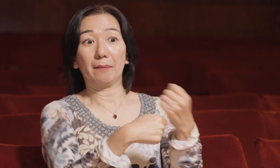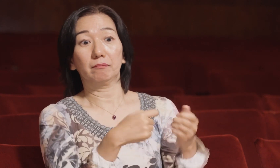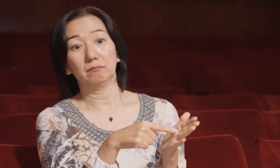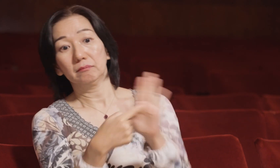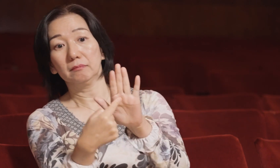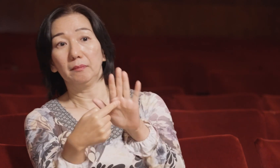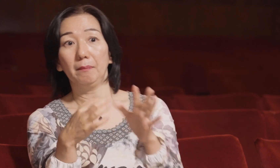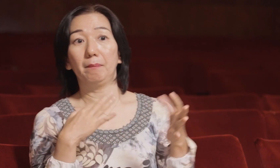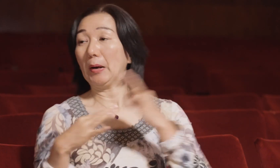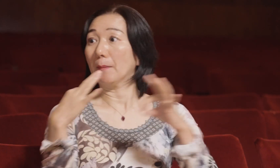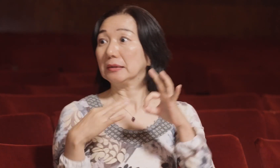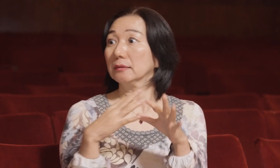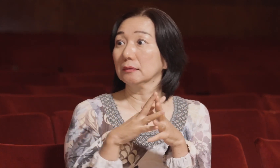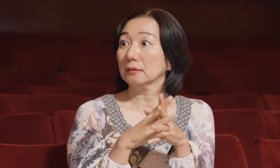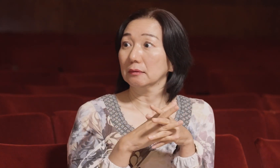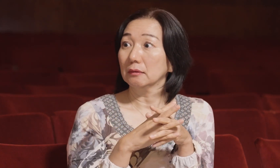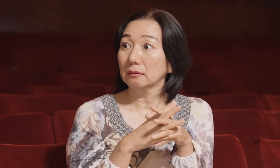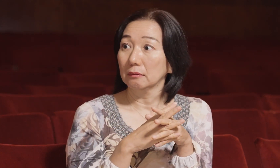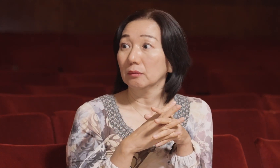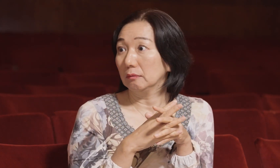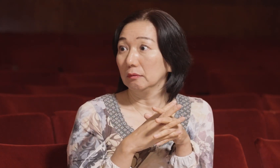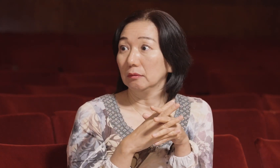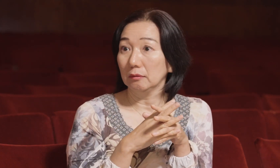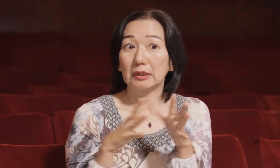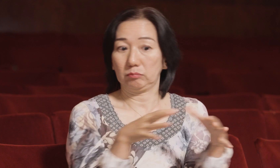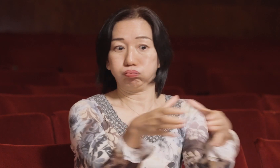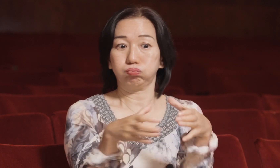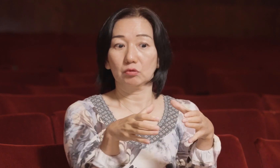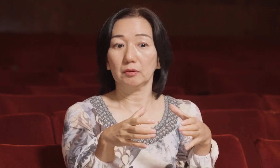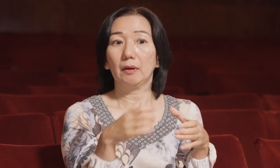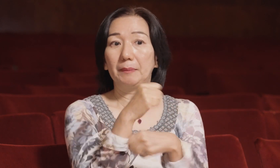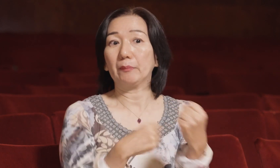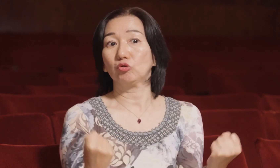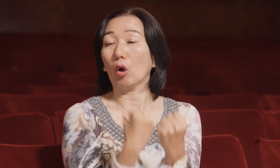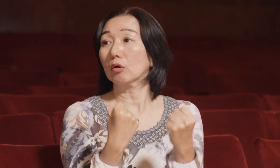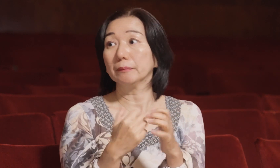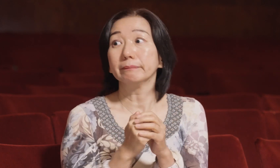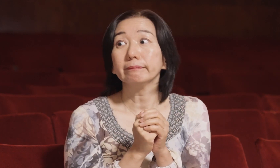in such a way that something can grow and come out of that space that really becomes a form of art.